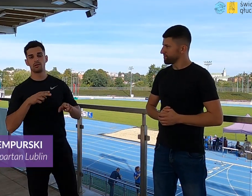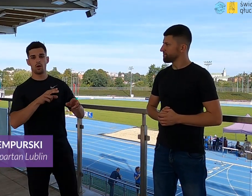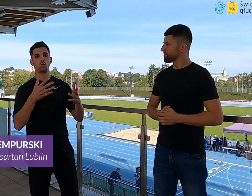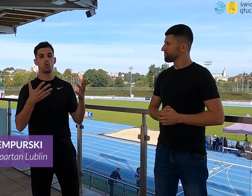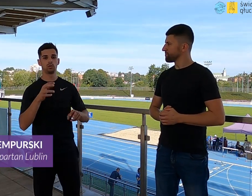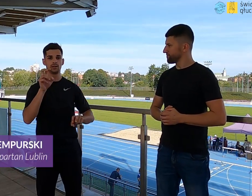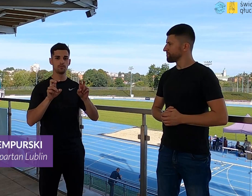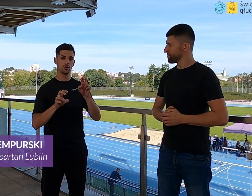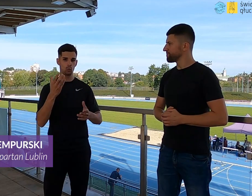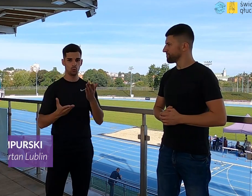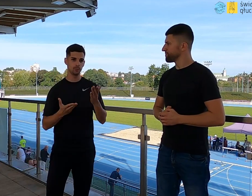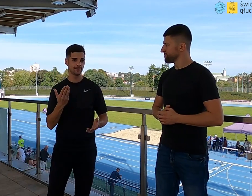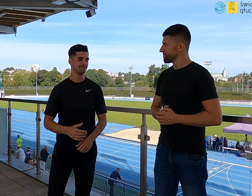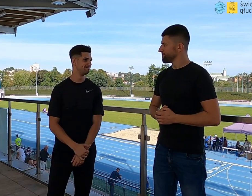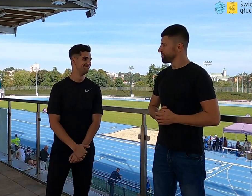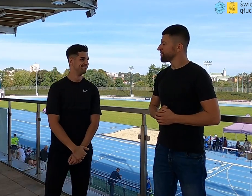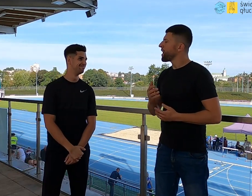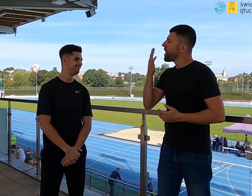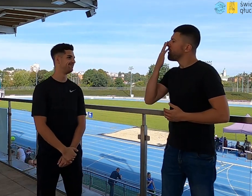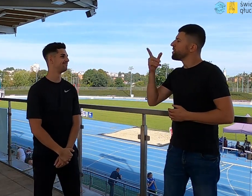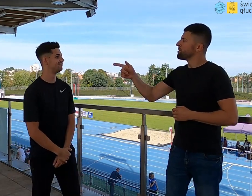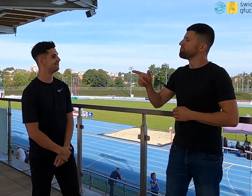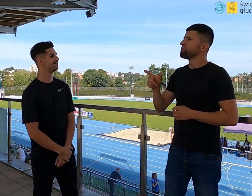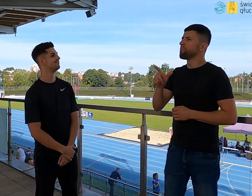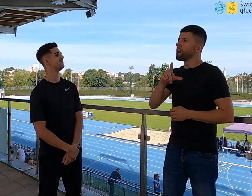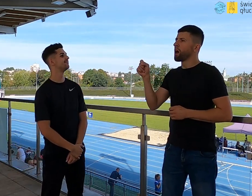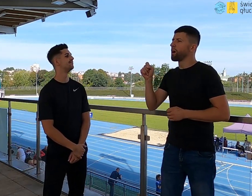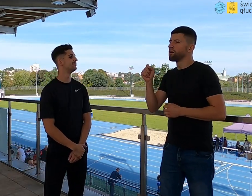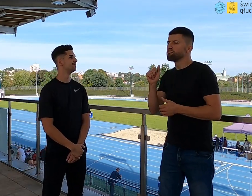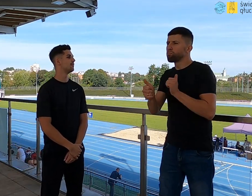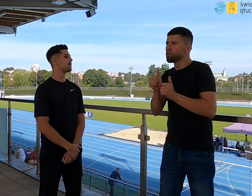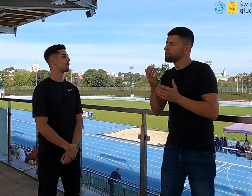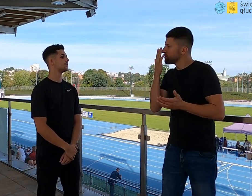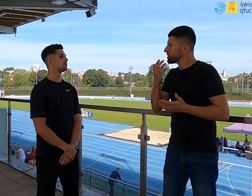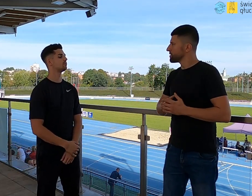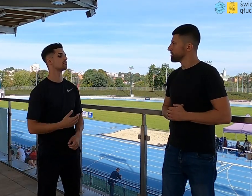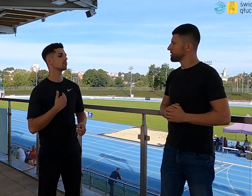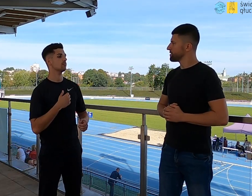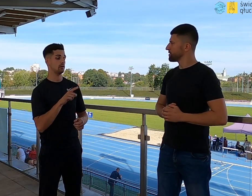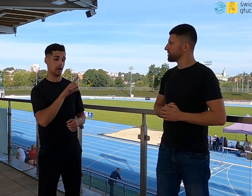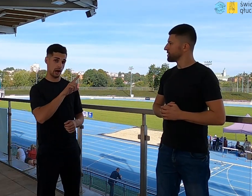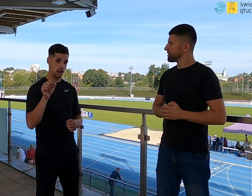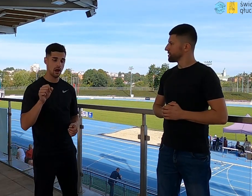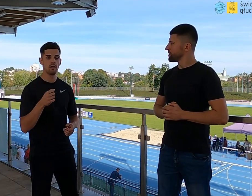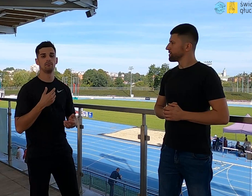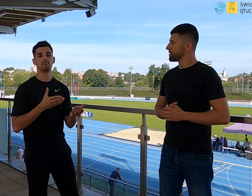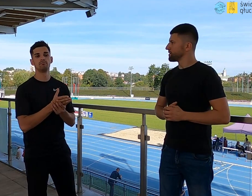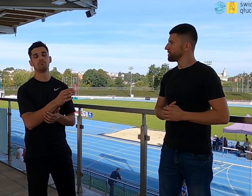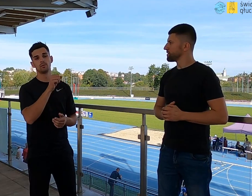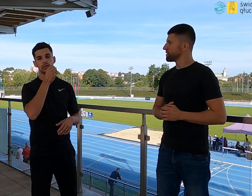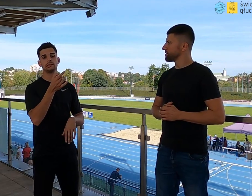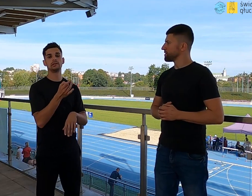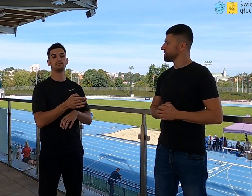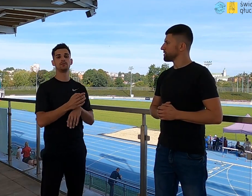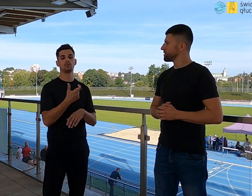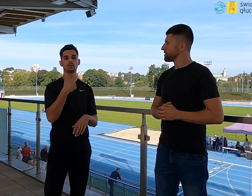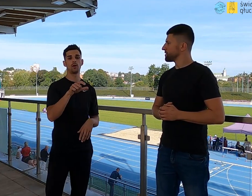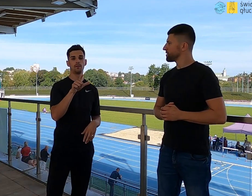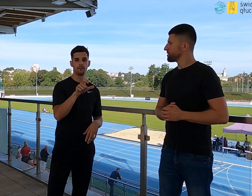I belong to the Spartan Lublin club. What discipline of sports do you belong to? I am a sprinter, I run 100, 200 meters,